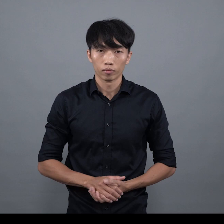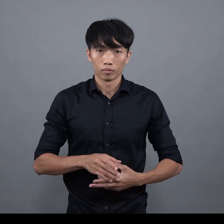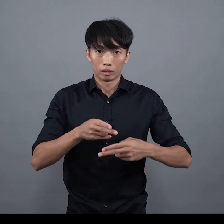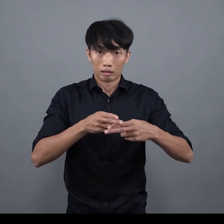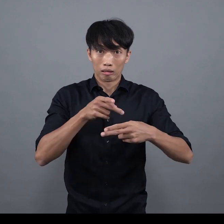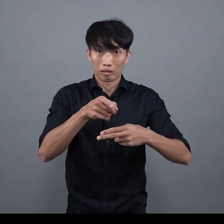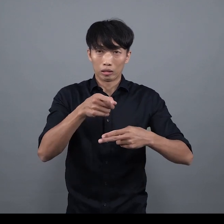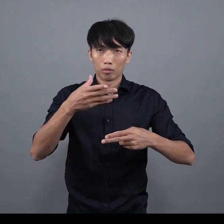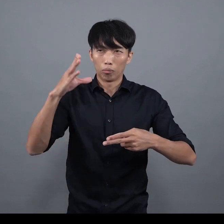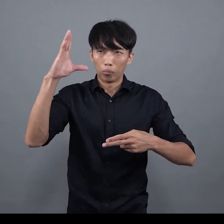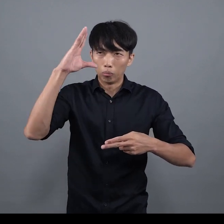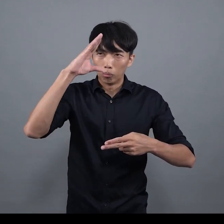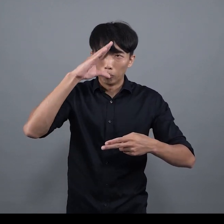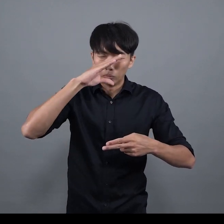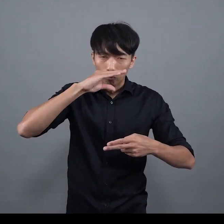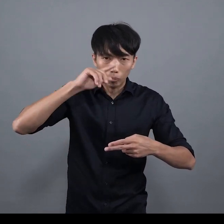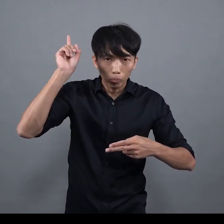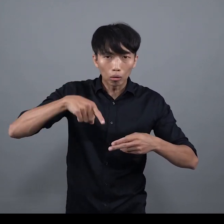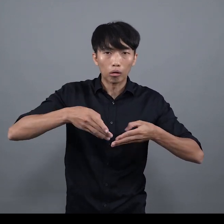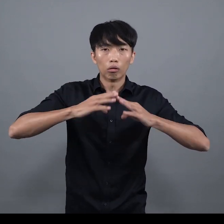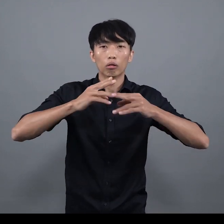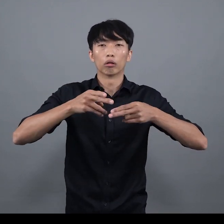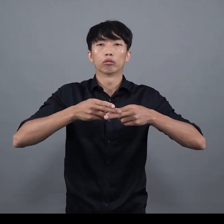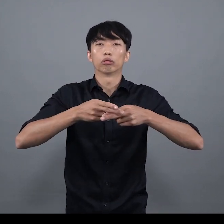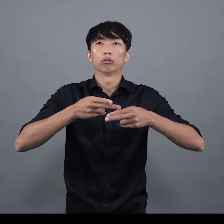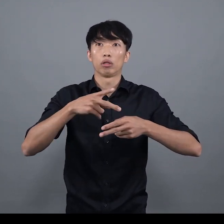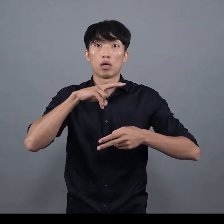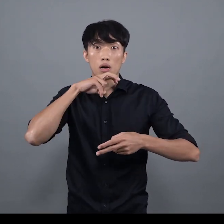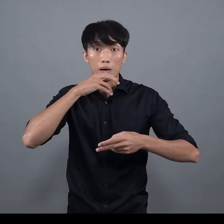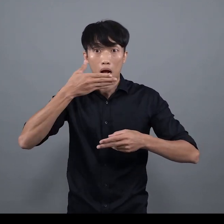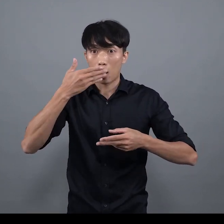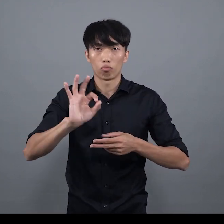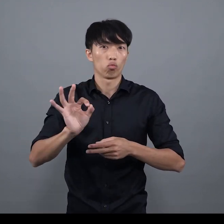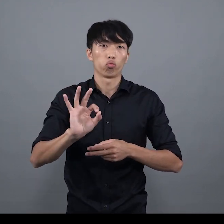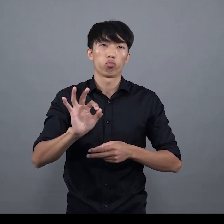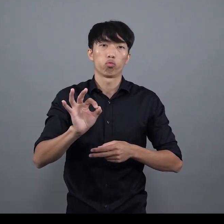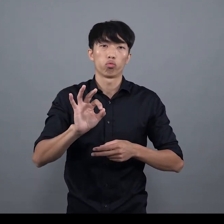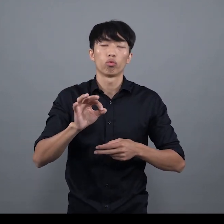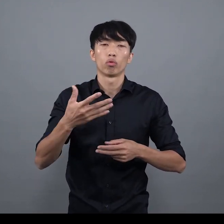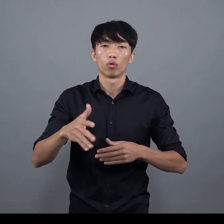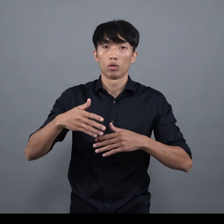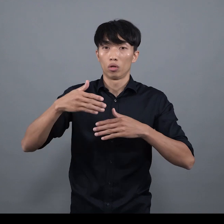[Japanese] Kiyotomo only opened in the evenings; there was no lunch service